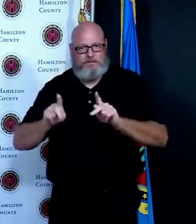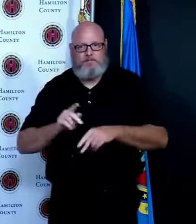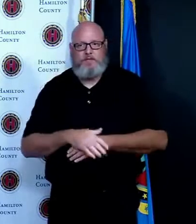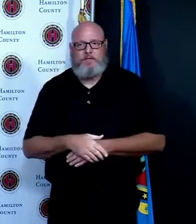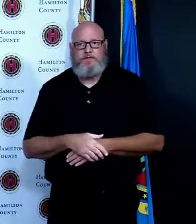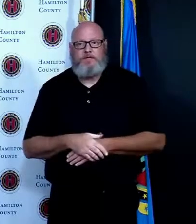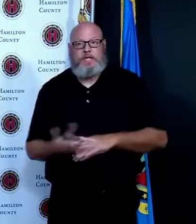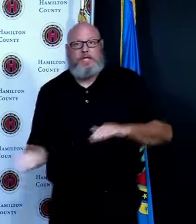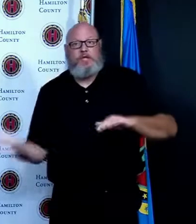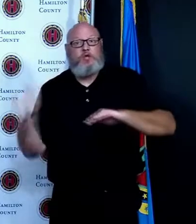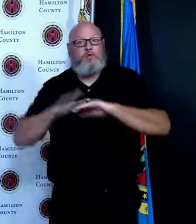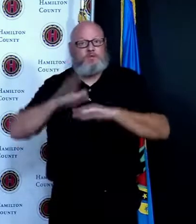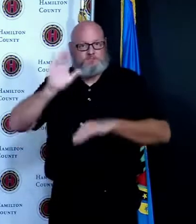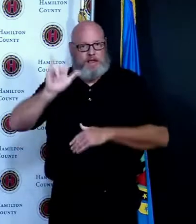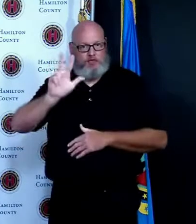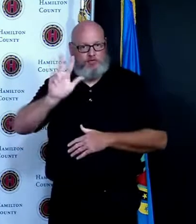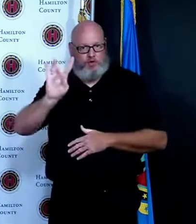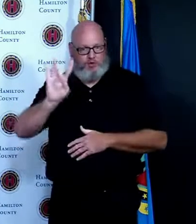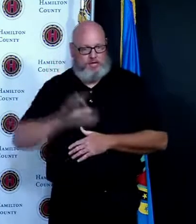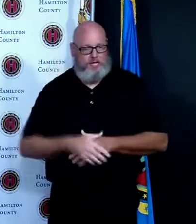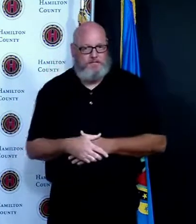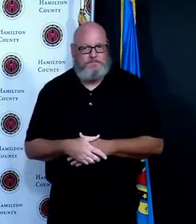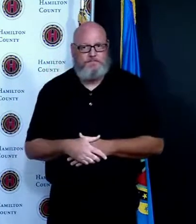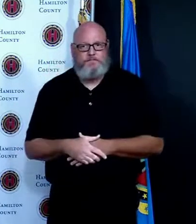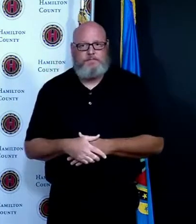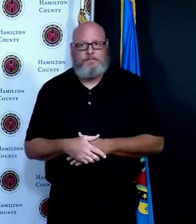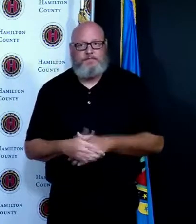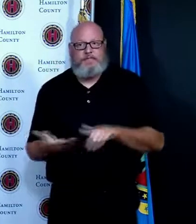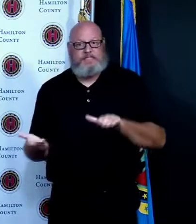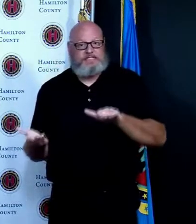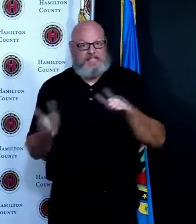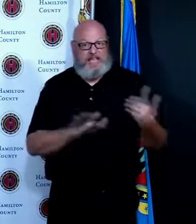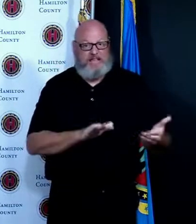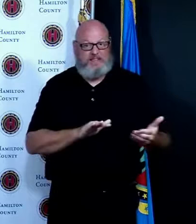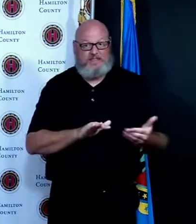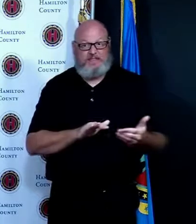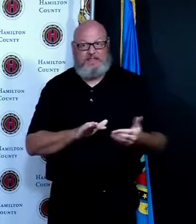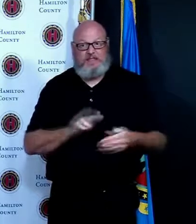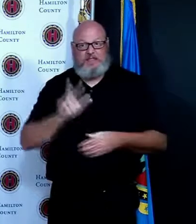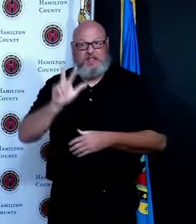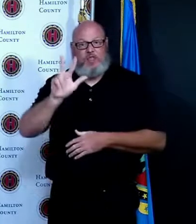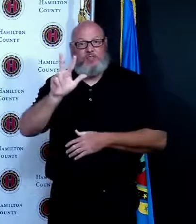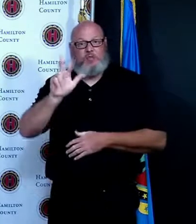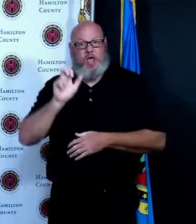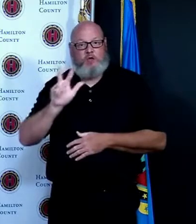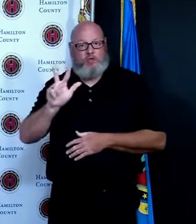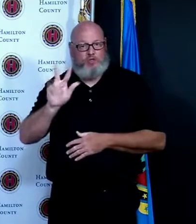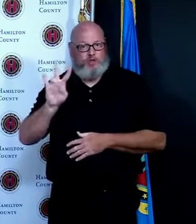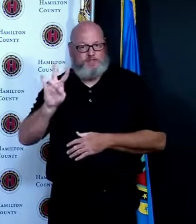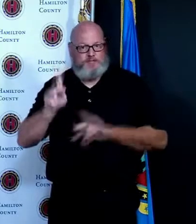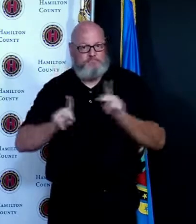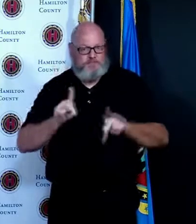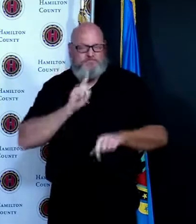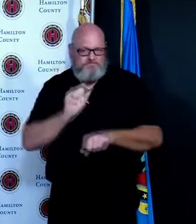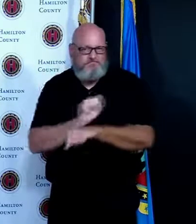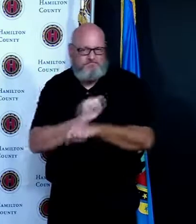and the number of deaths in Hamilton County is 337 the increase from last week is 5. for